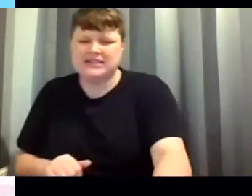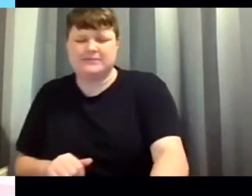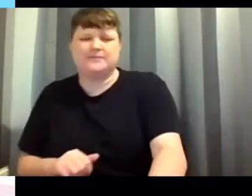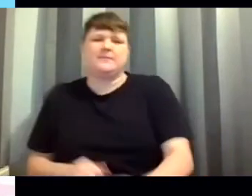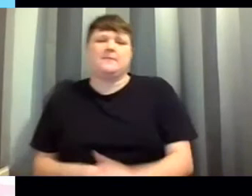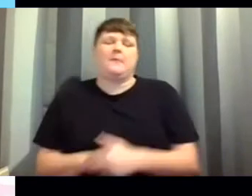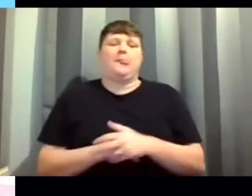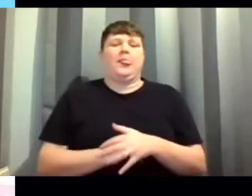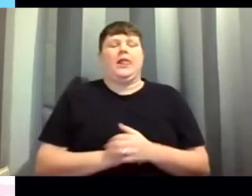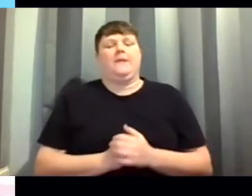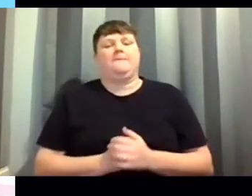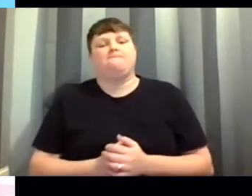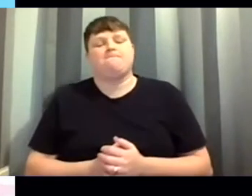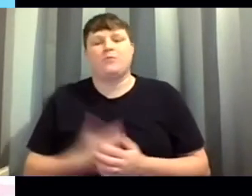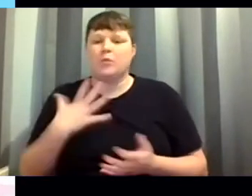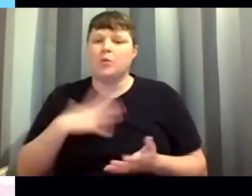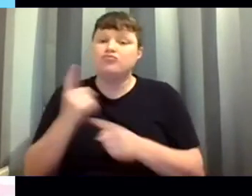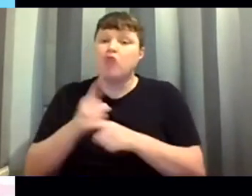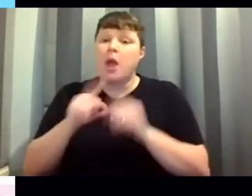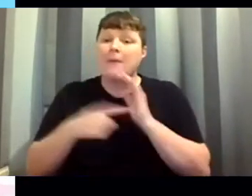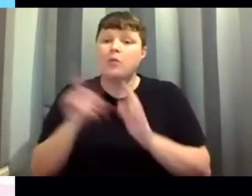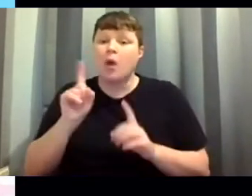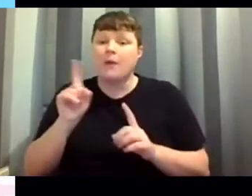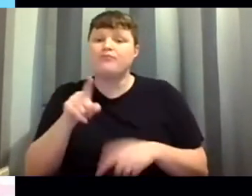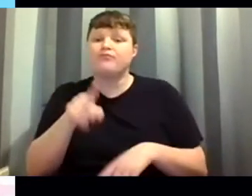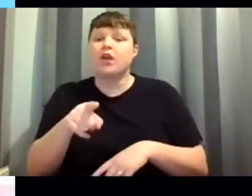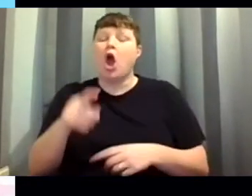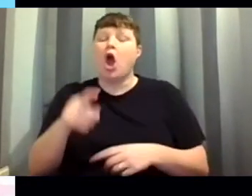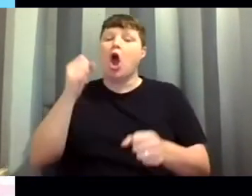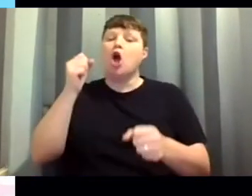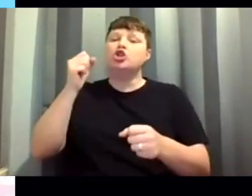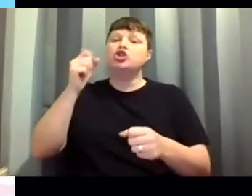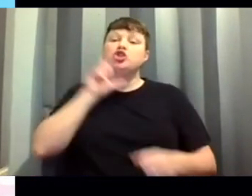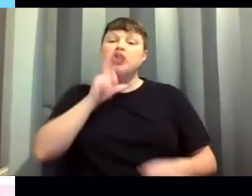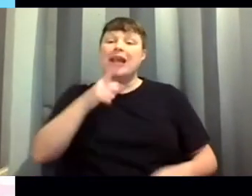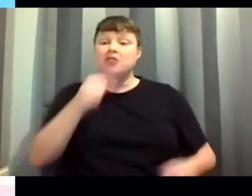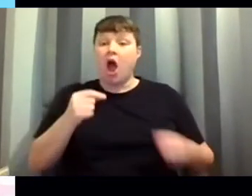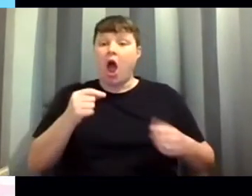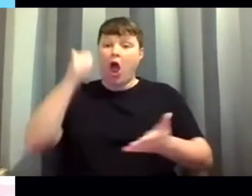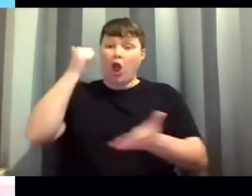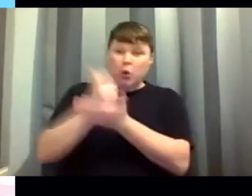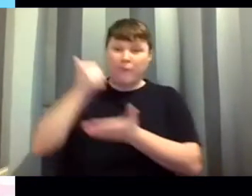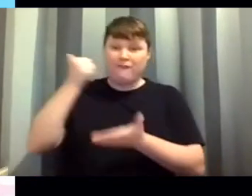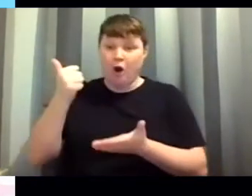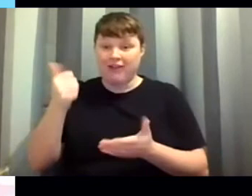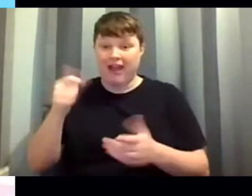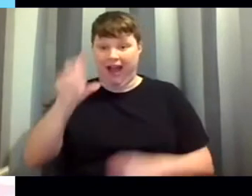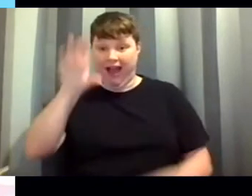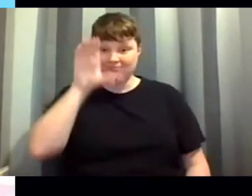I also want to talk quickly about gender euphoria. Now I've put a very bland explanation